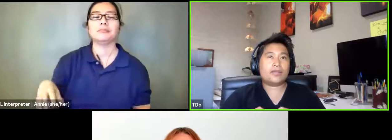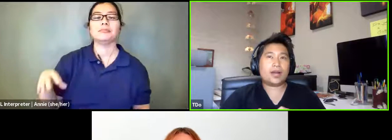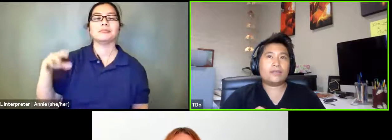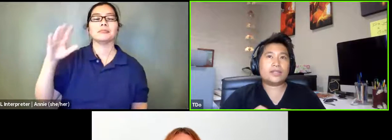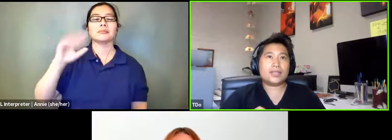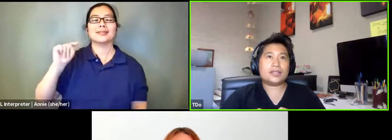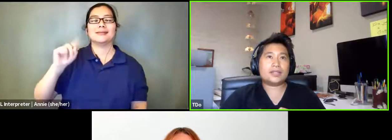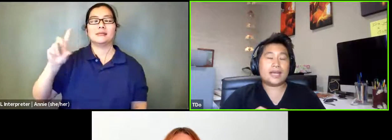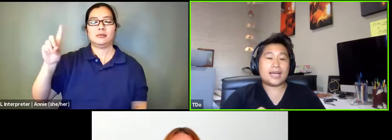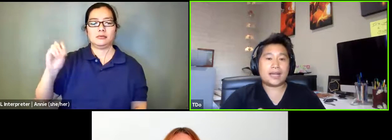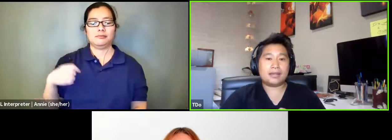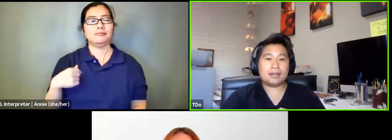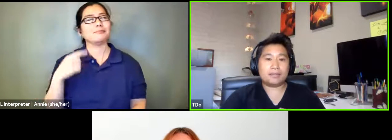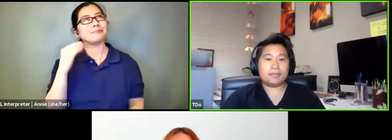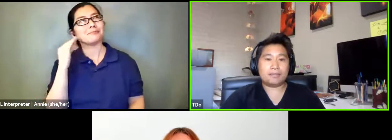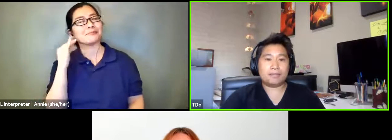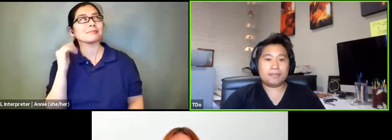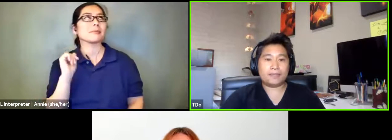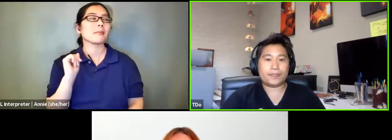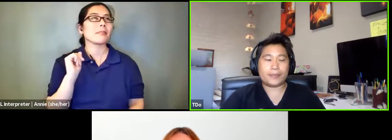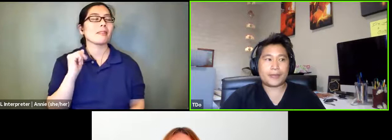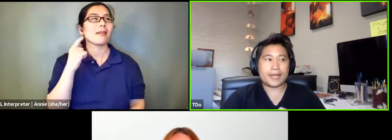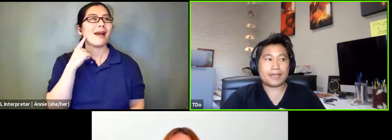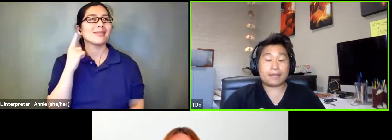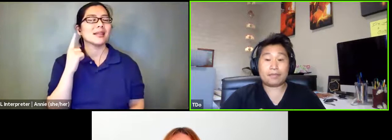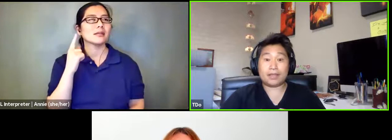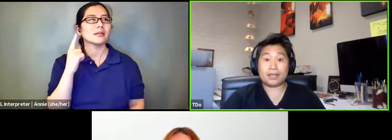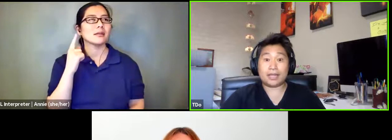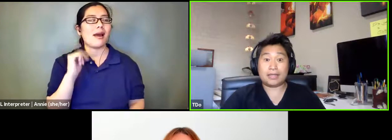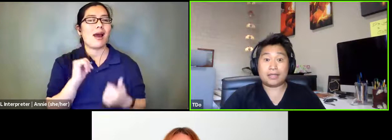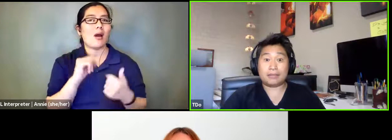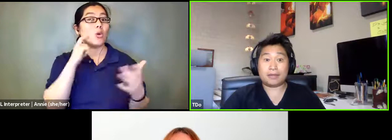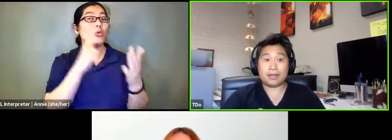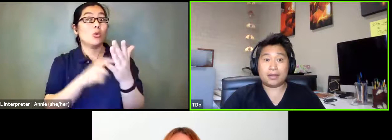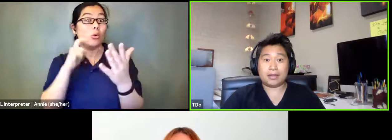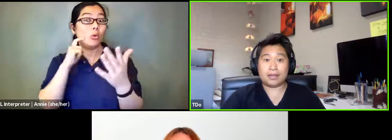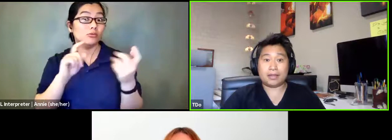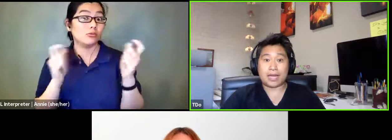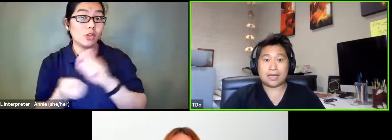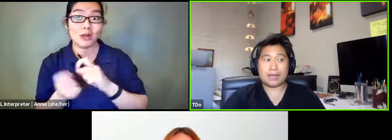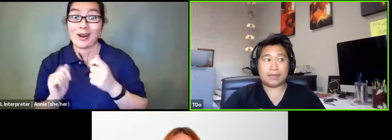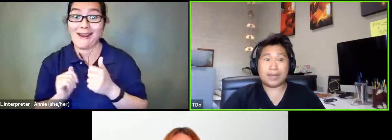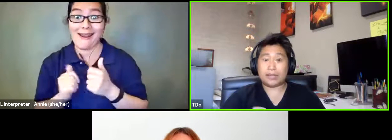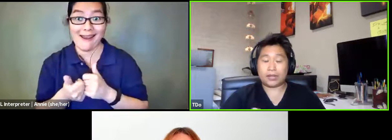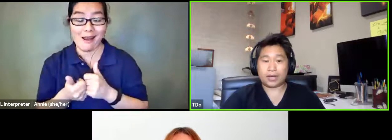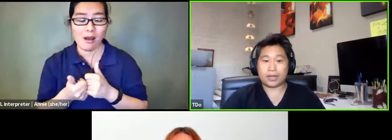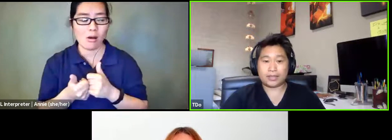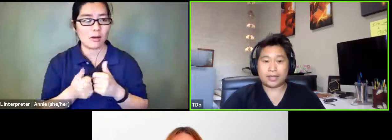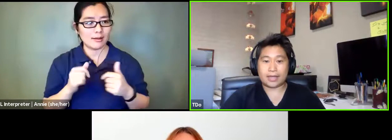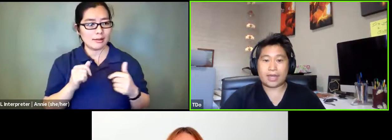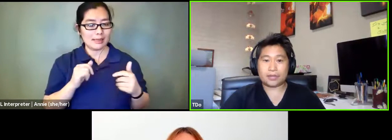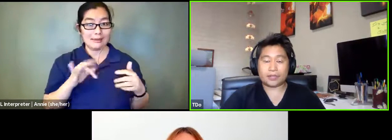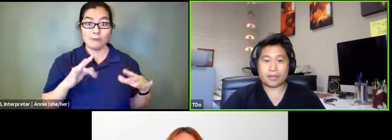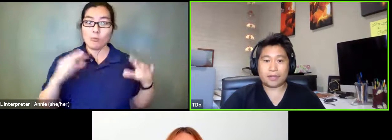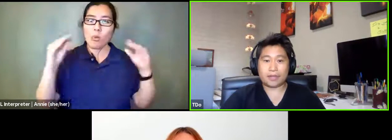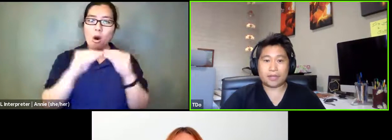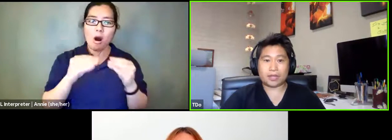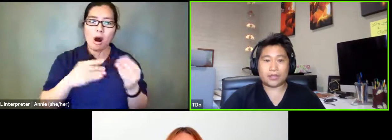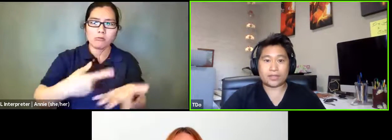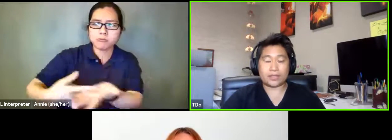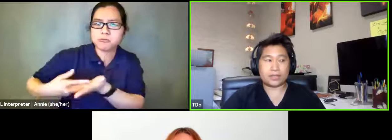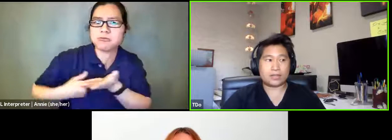of conversations had and the empathy and sympathy and curiosity that comes from those conversations.